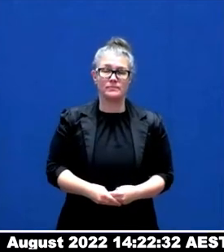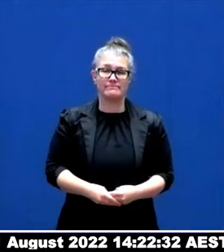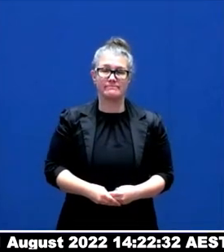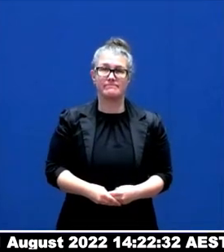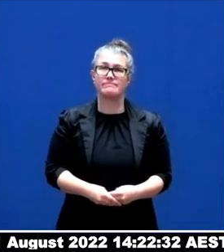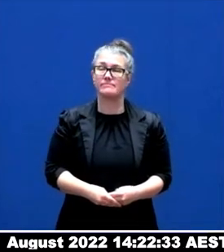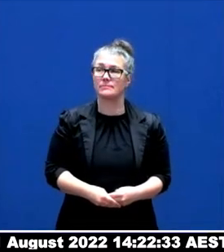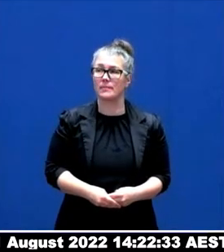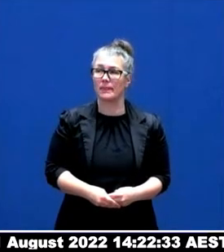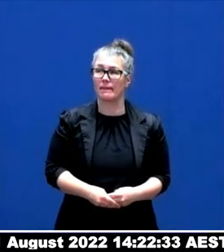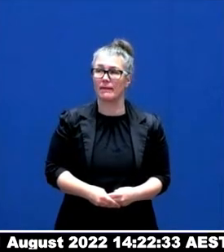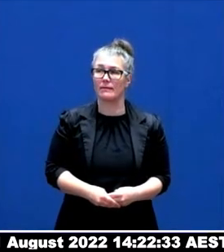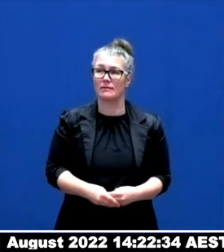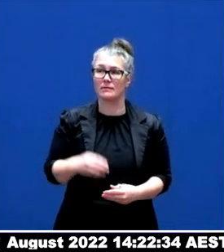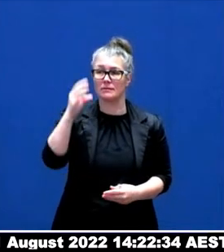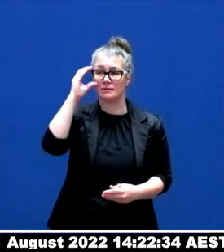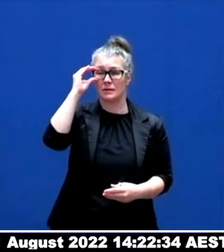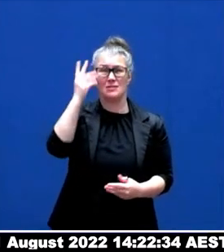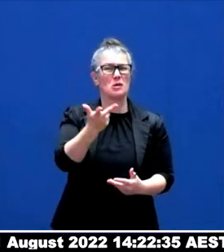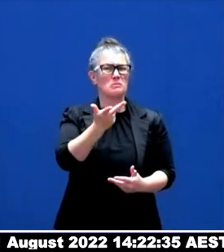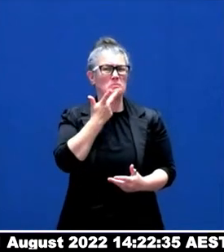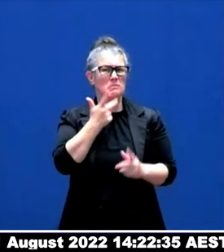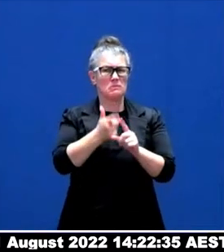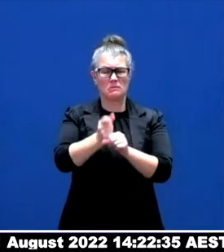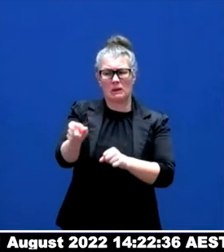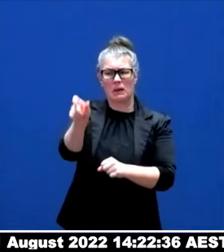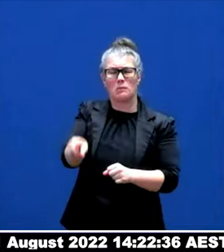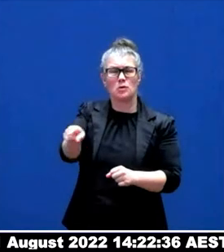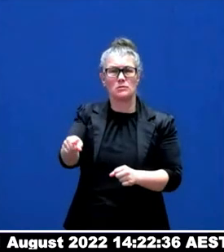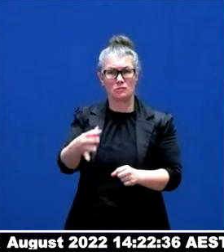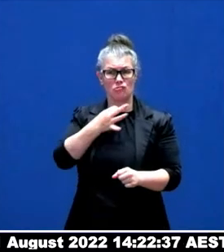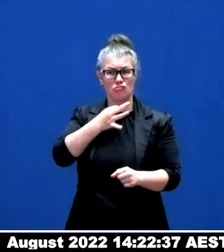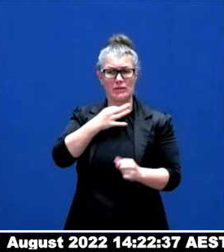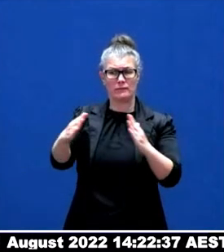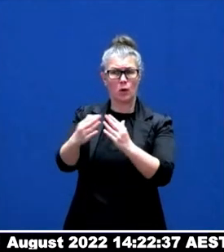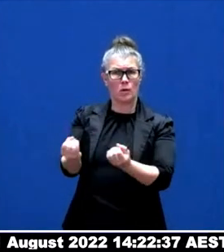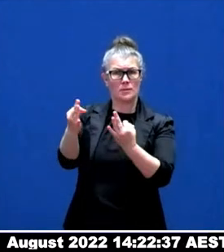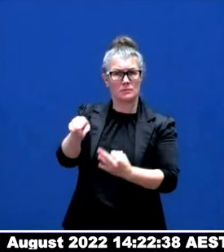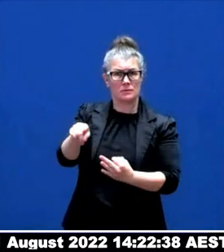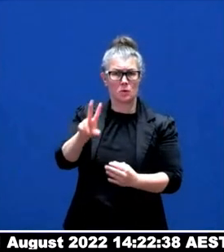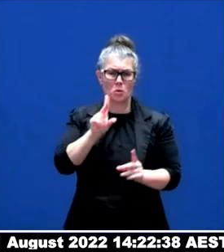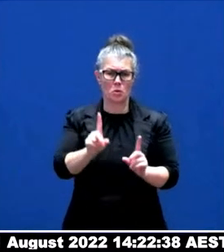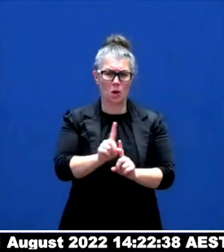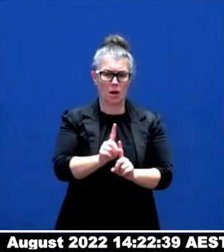Someone at risk of homelessness, this sounds like a process that is not actually